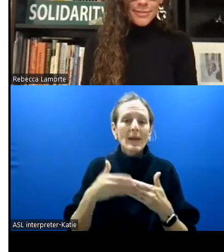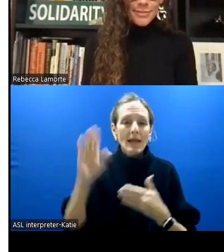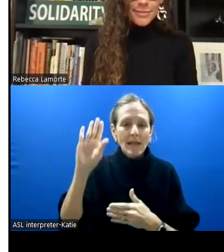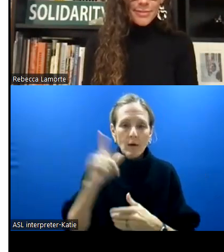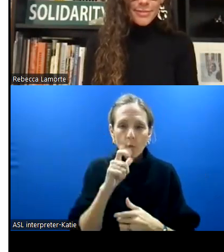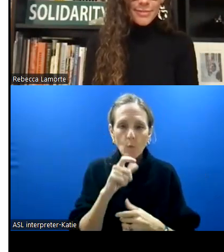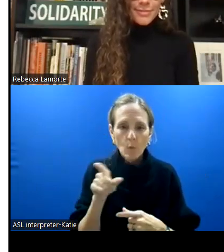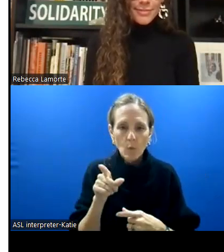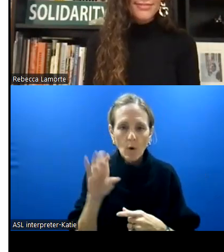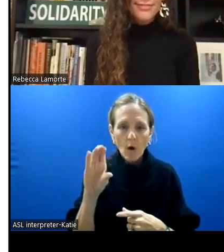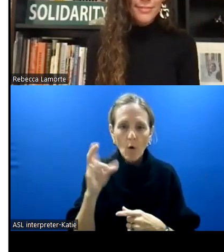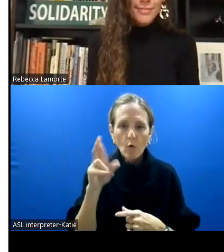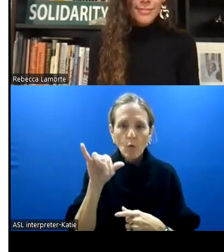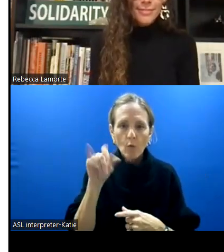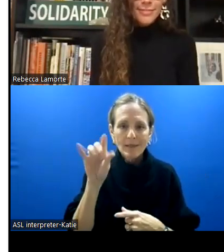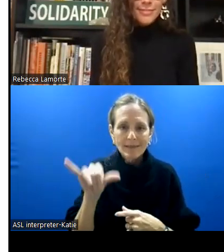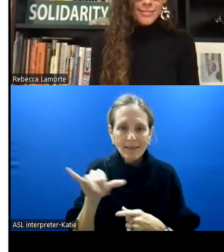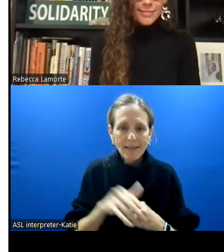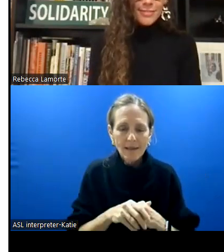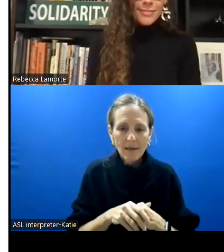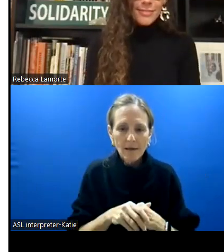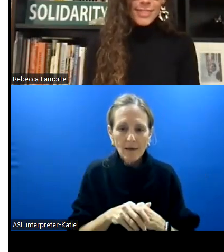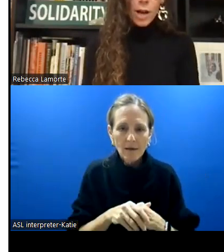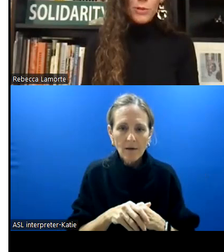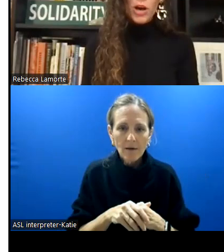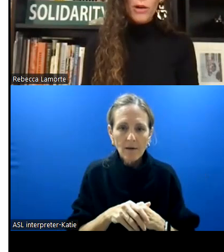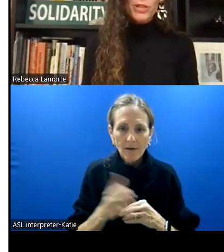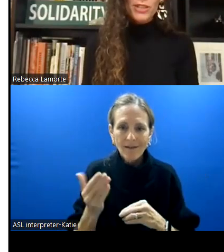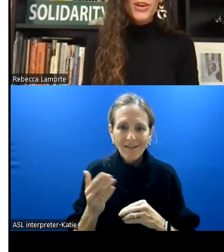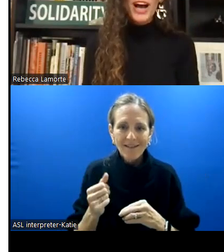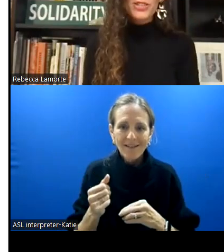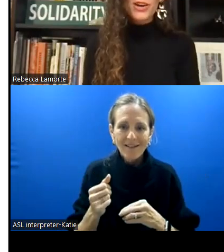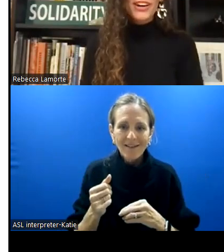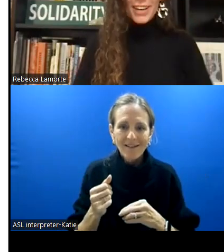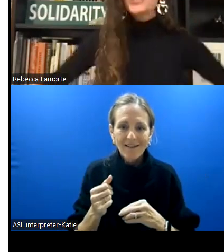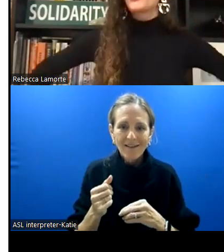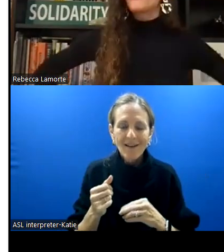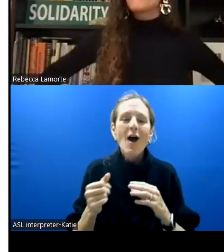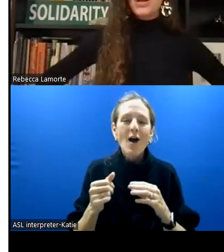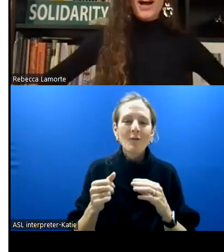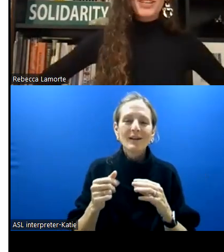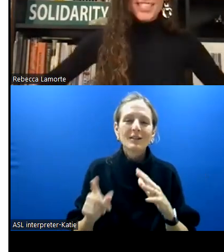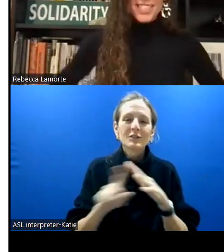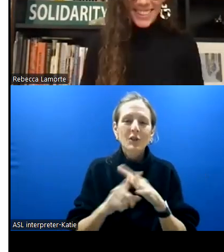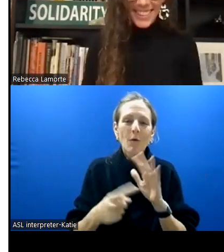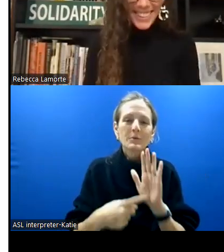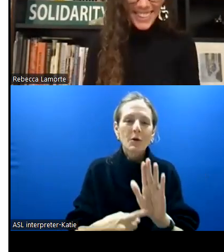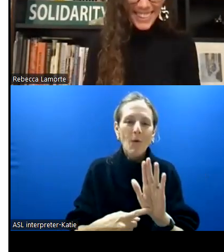[Sarah] Oh, Christie? Let me see. Oh, show up, show out. Show up, show up, show out, Christie.